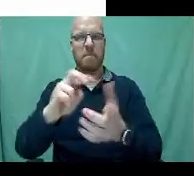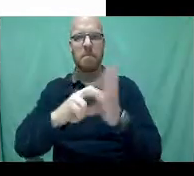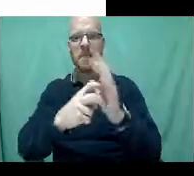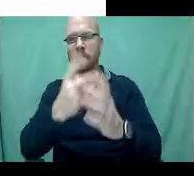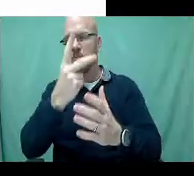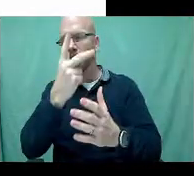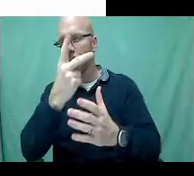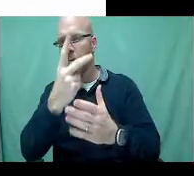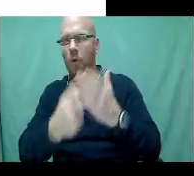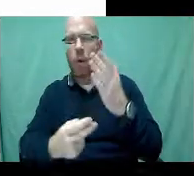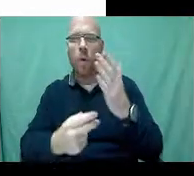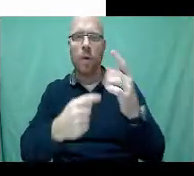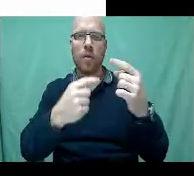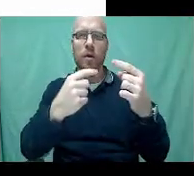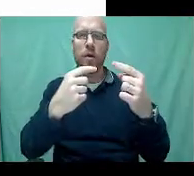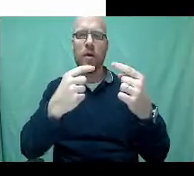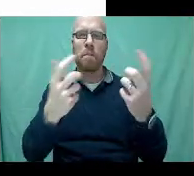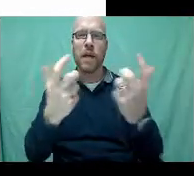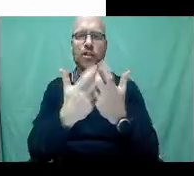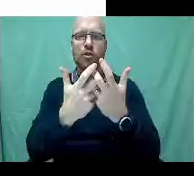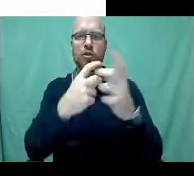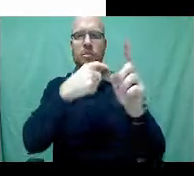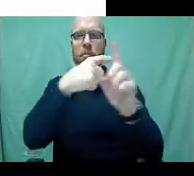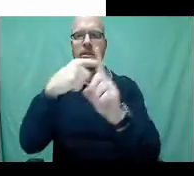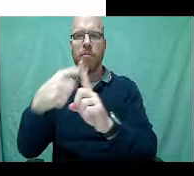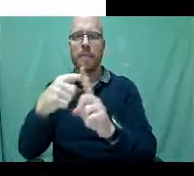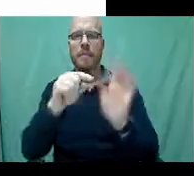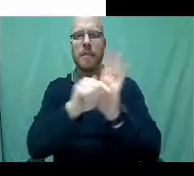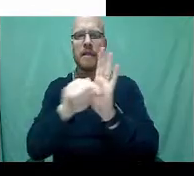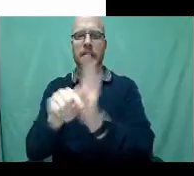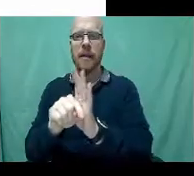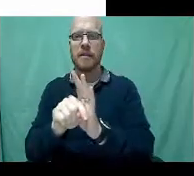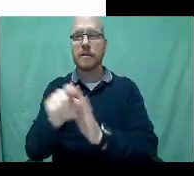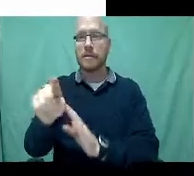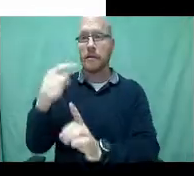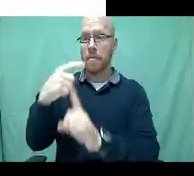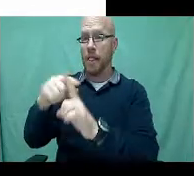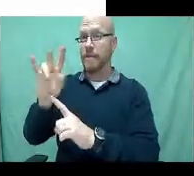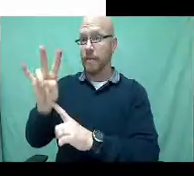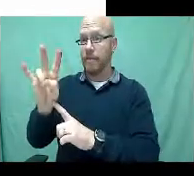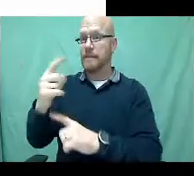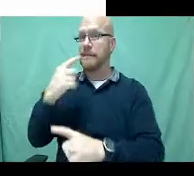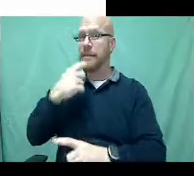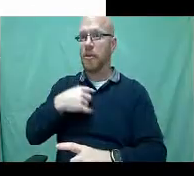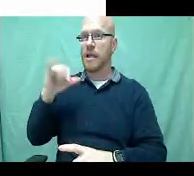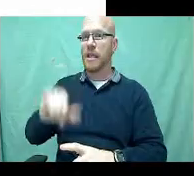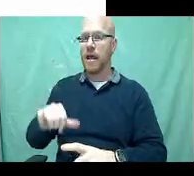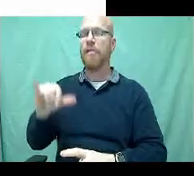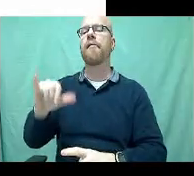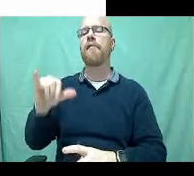a times c. We can have a positive, times a positive or a negative negative. Now our middle term is positive,